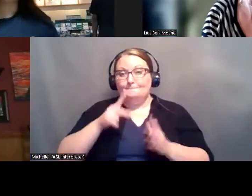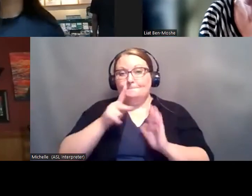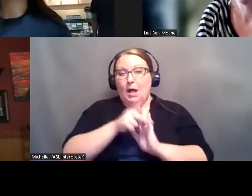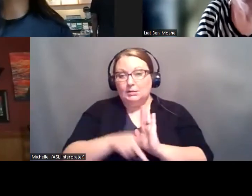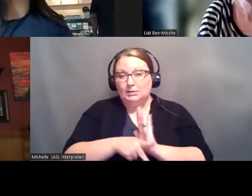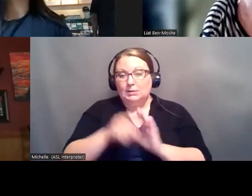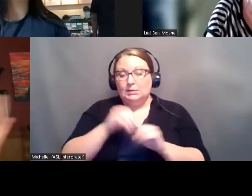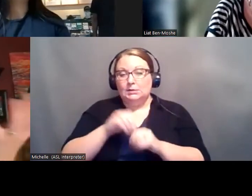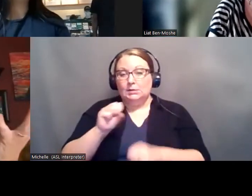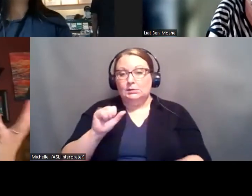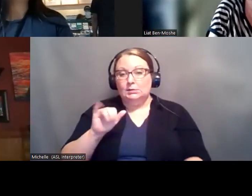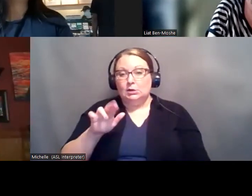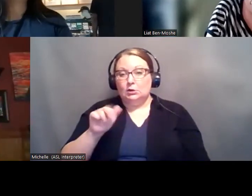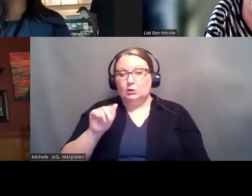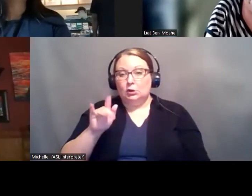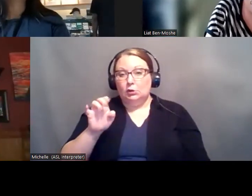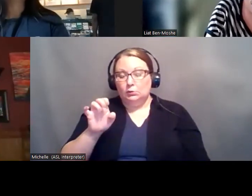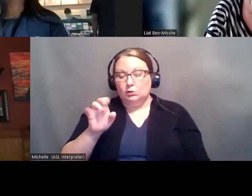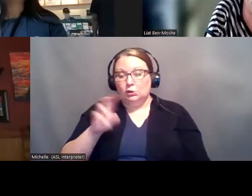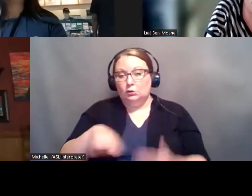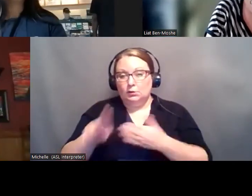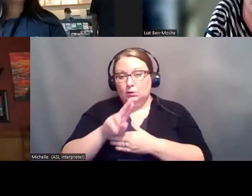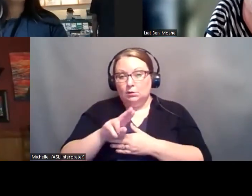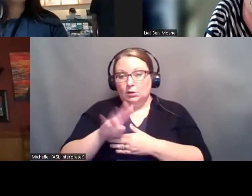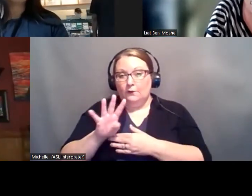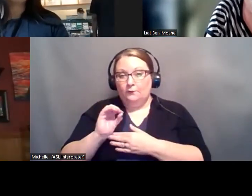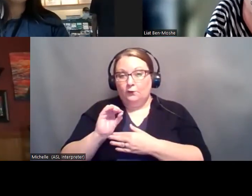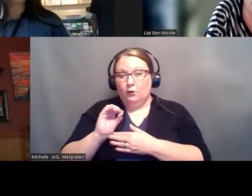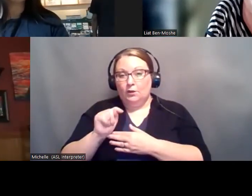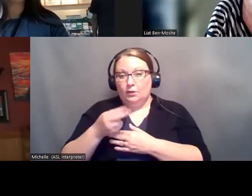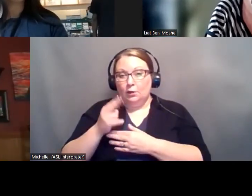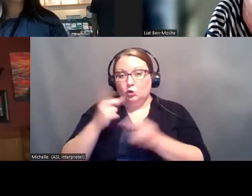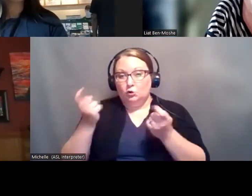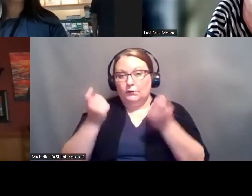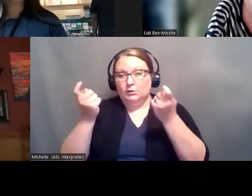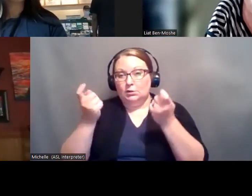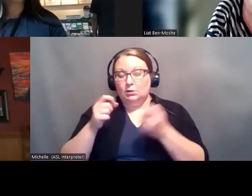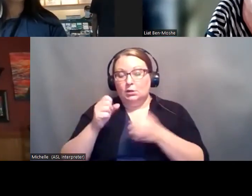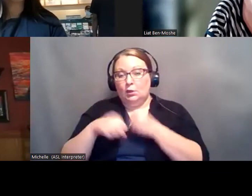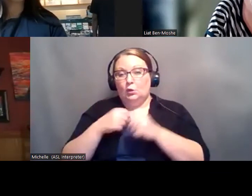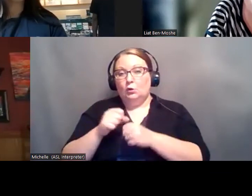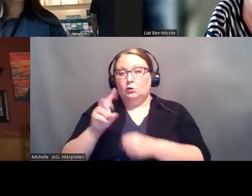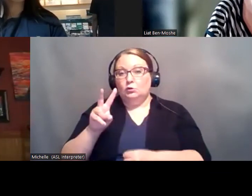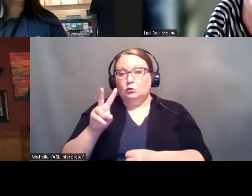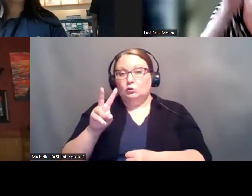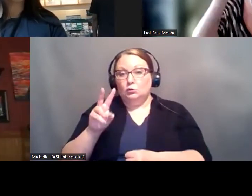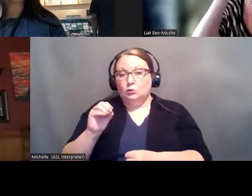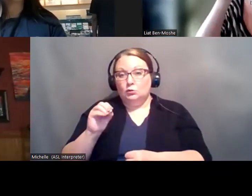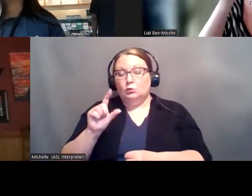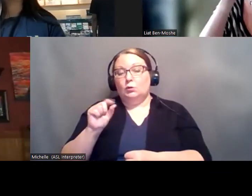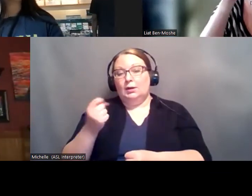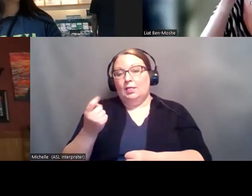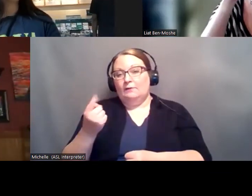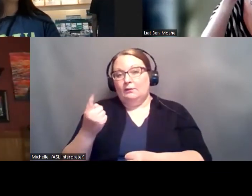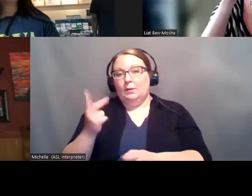And the 40th anniversary of the Center of Human Policy was in 2011. For people accessing the content visually,